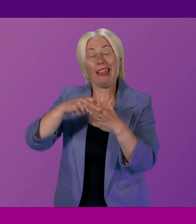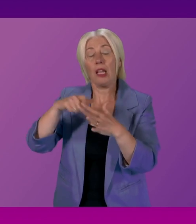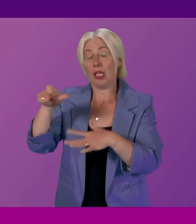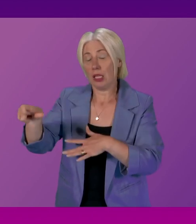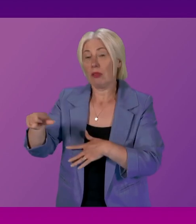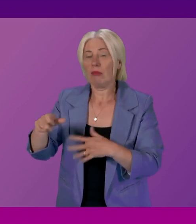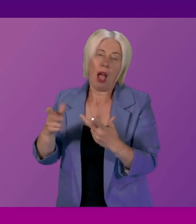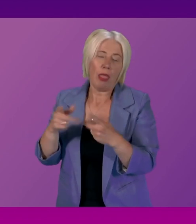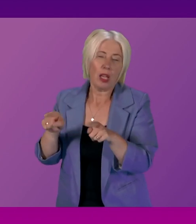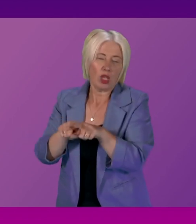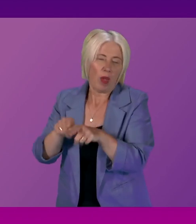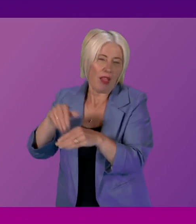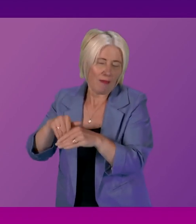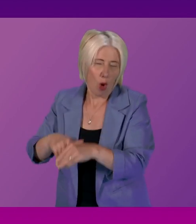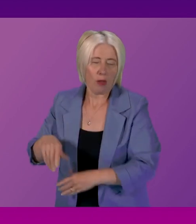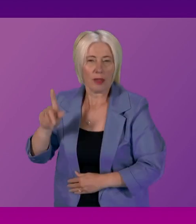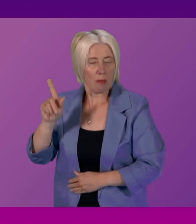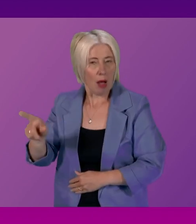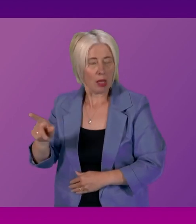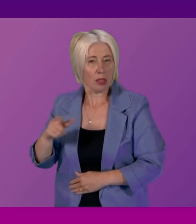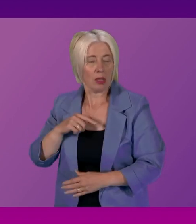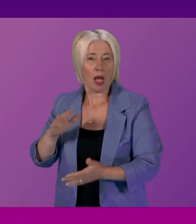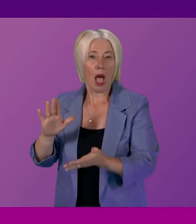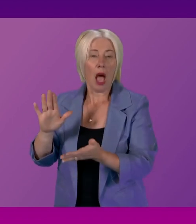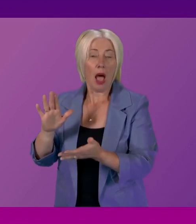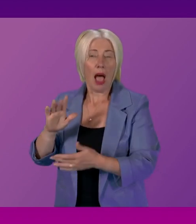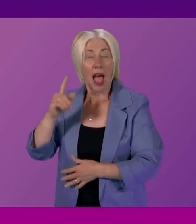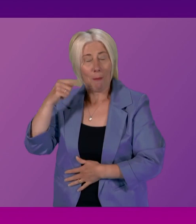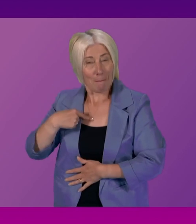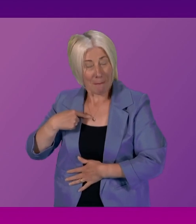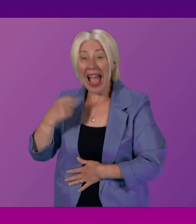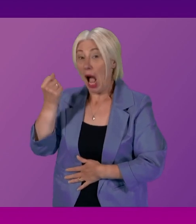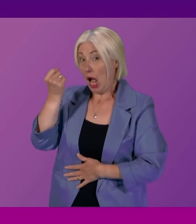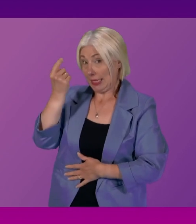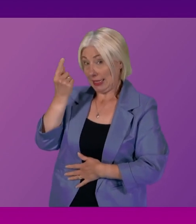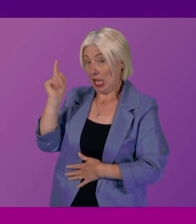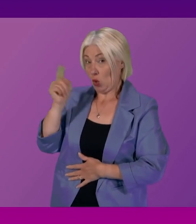I will be happy to correct the record if I am wrong, but my understanding is that Professor